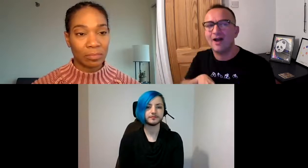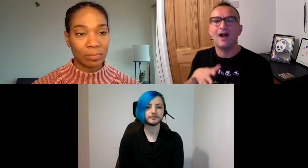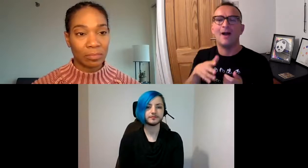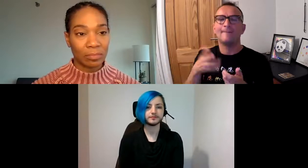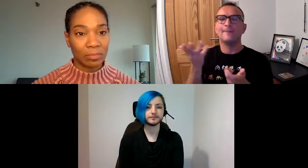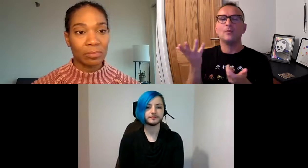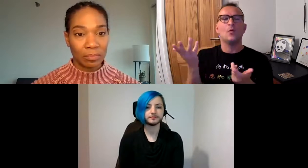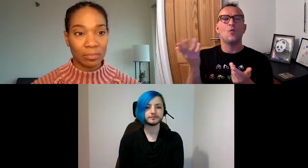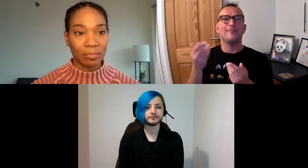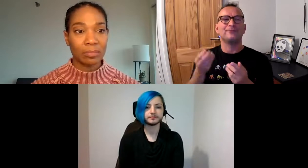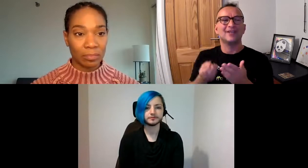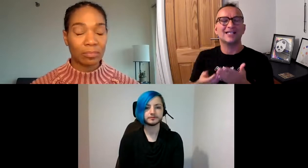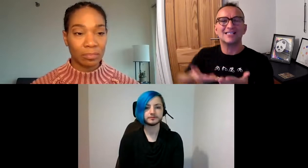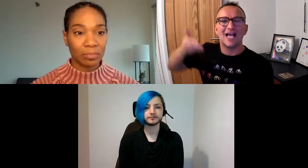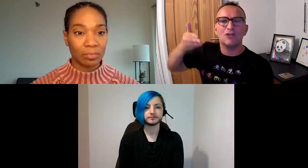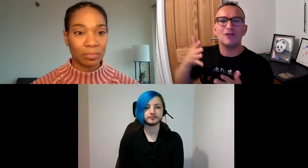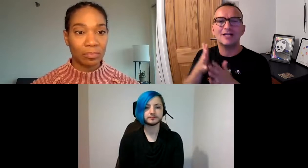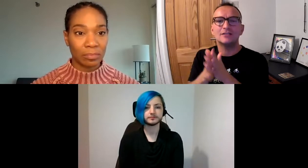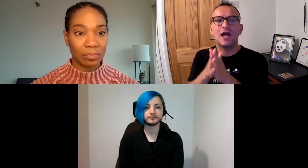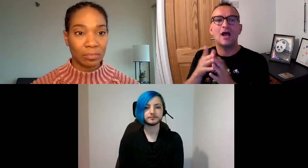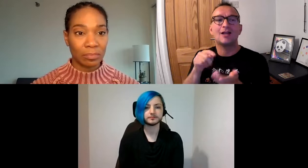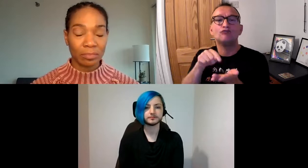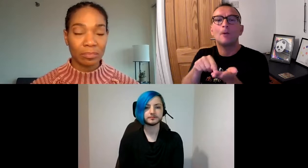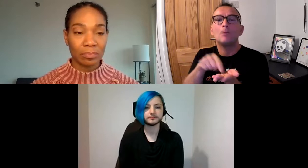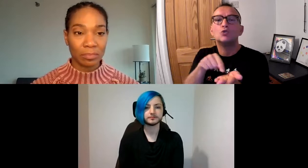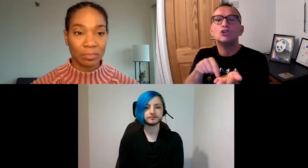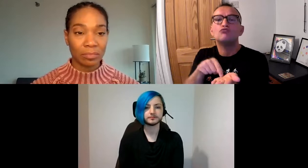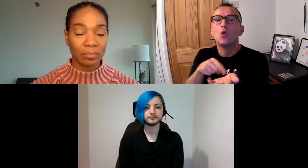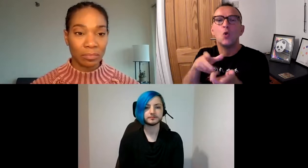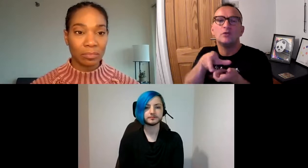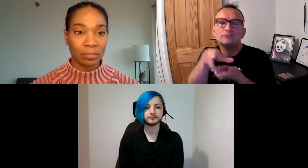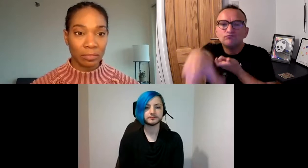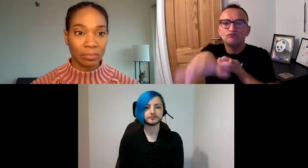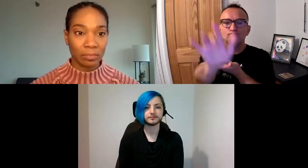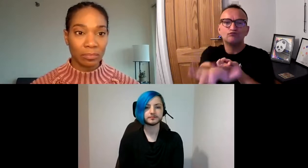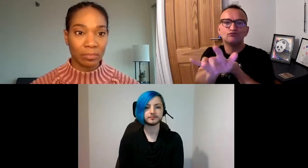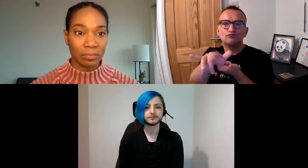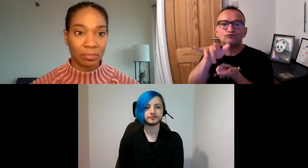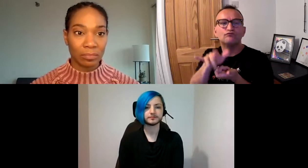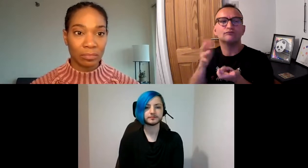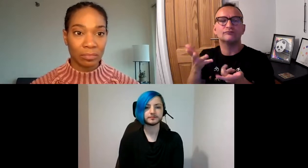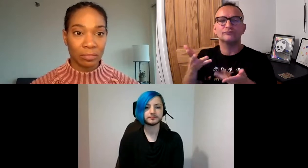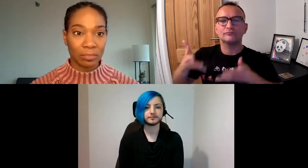Oh this long object you had to touch, fabulous and